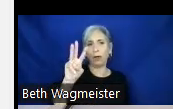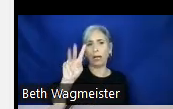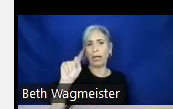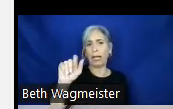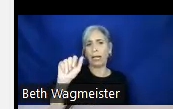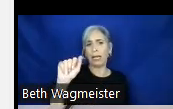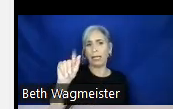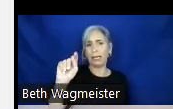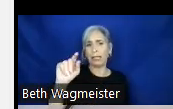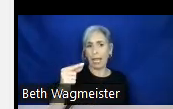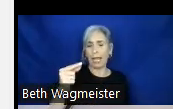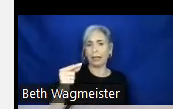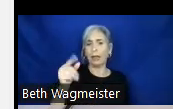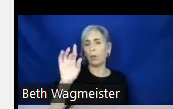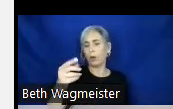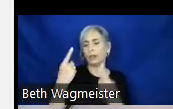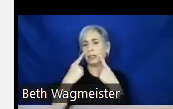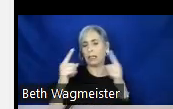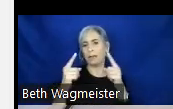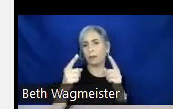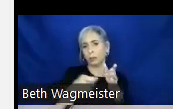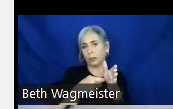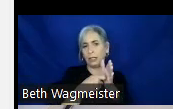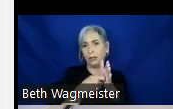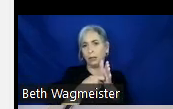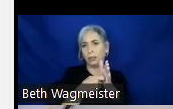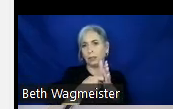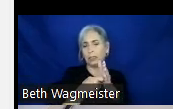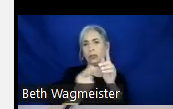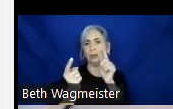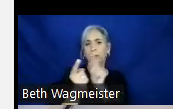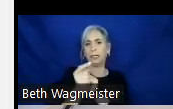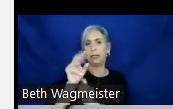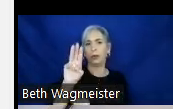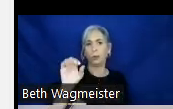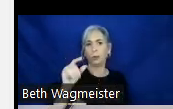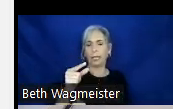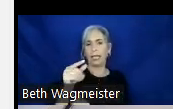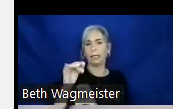one much the first criteria on ATAG is to meet WCAG. So that is a good first step.